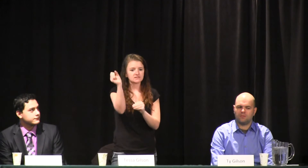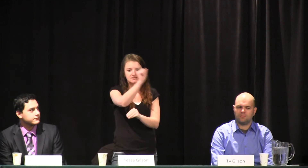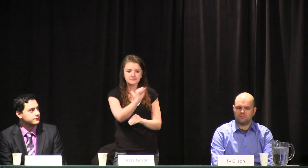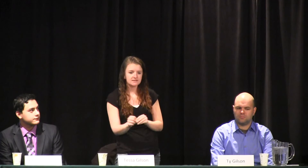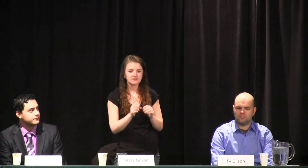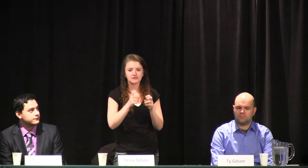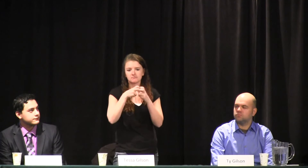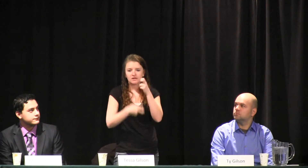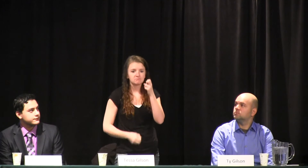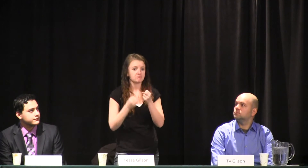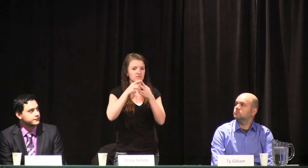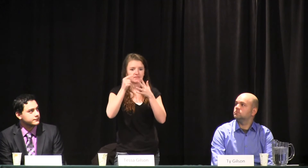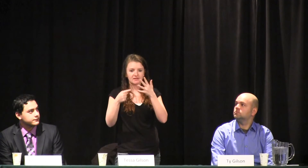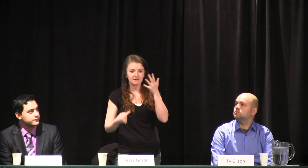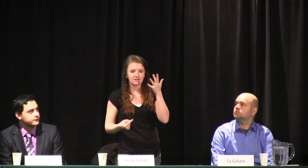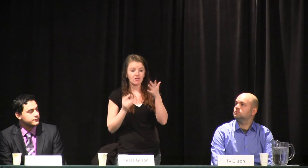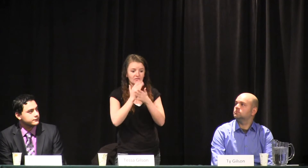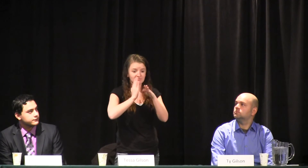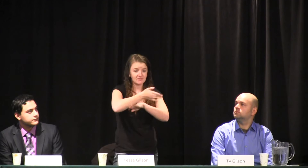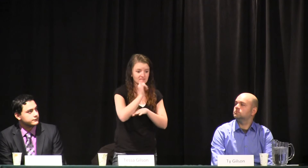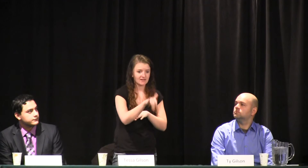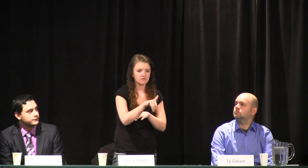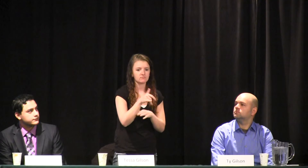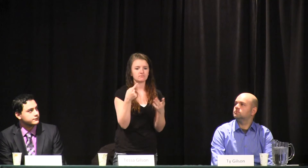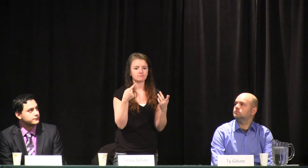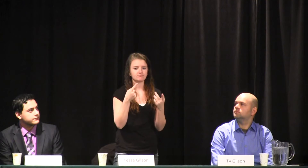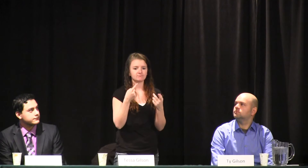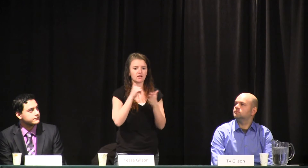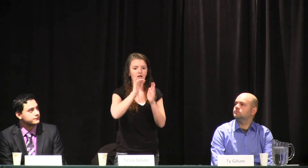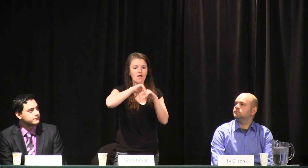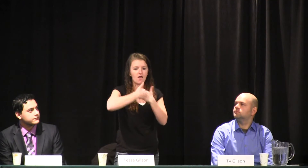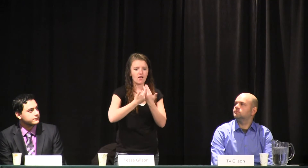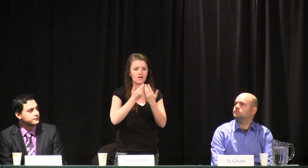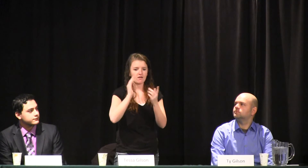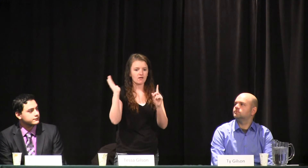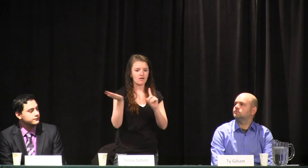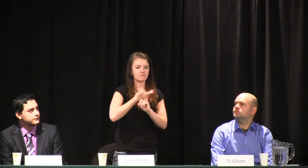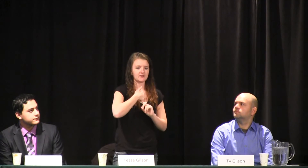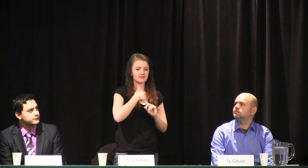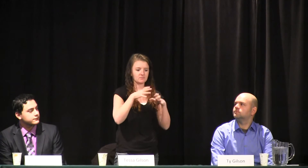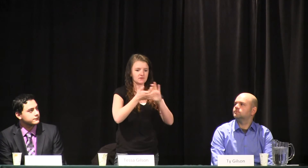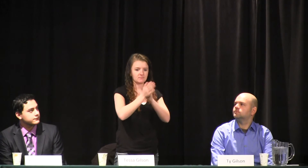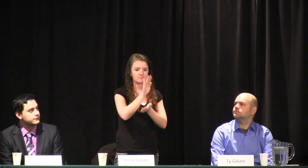and how they fix curvature of the spine and scoliosis.